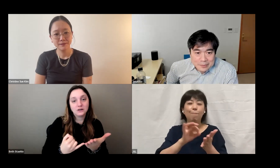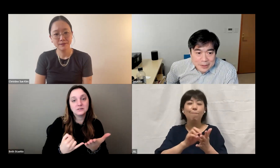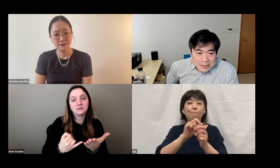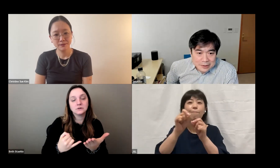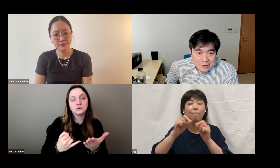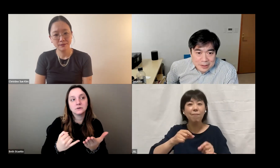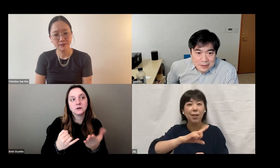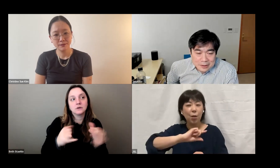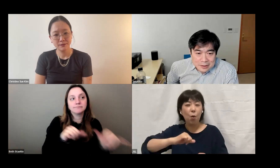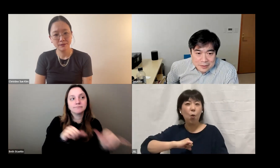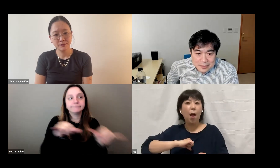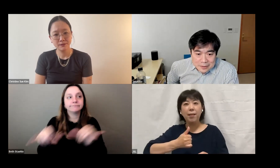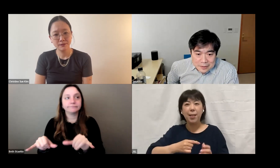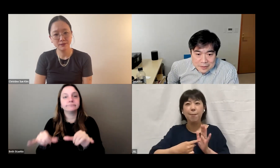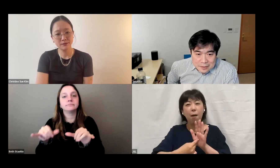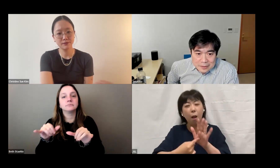place to start.